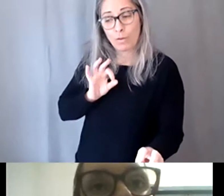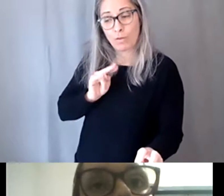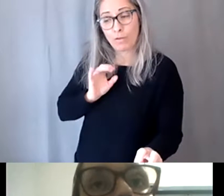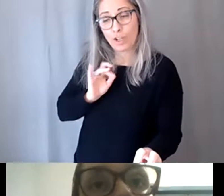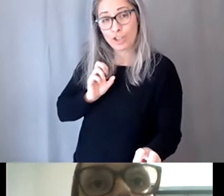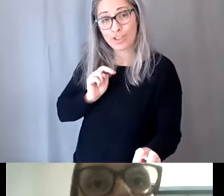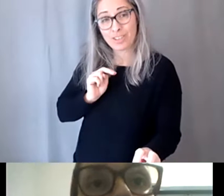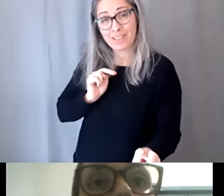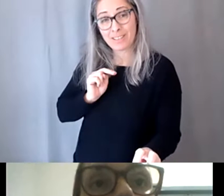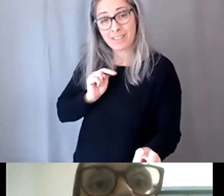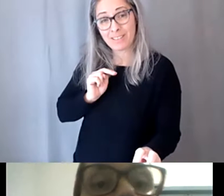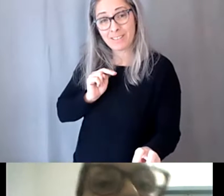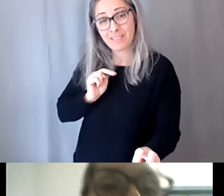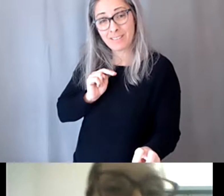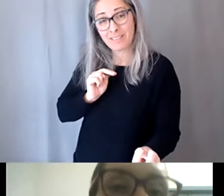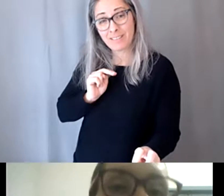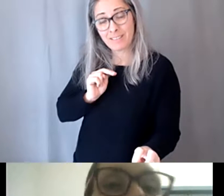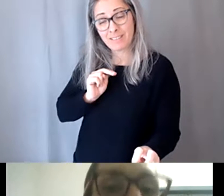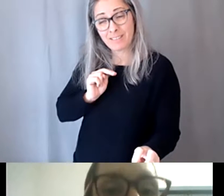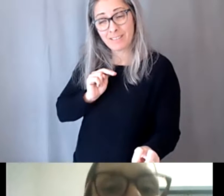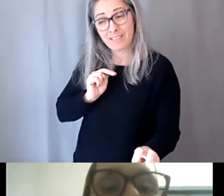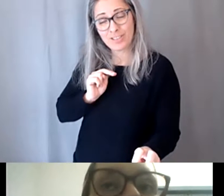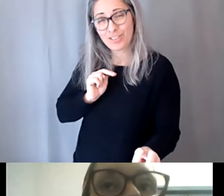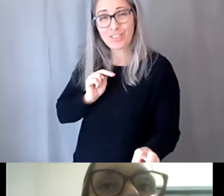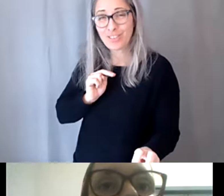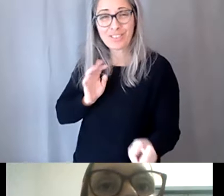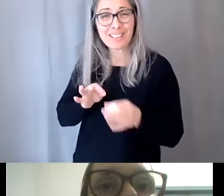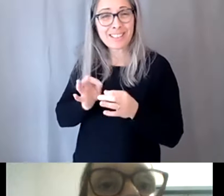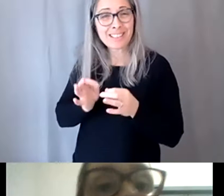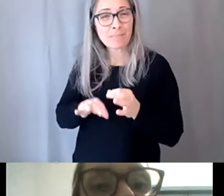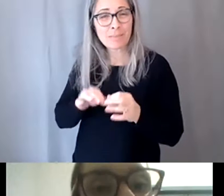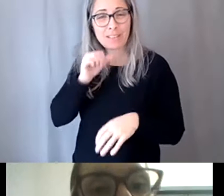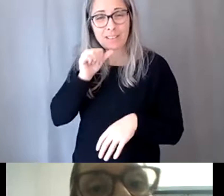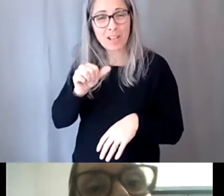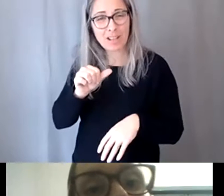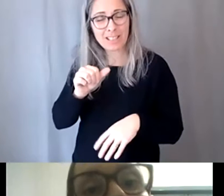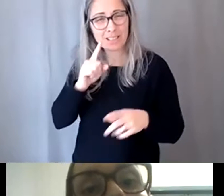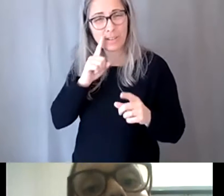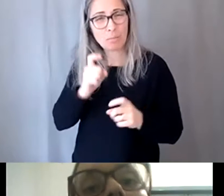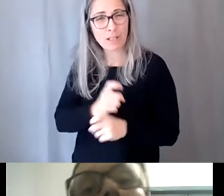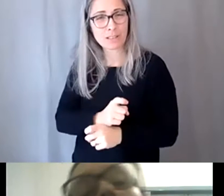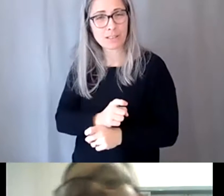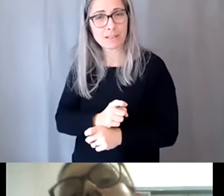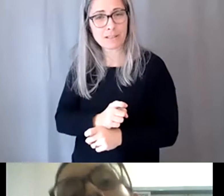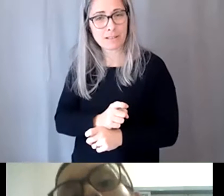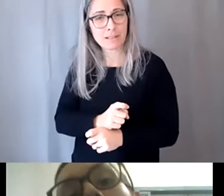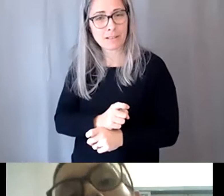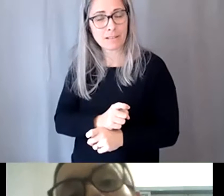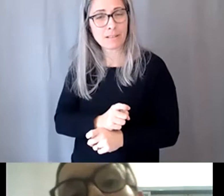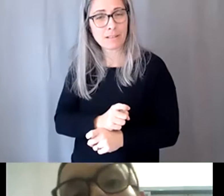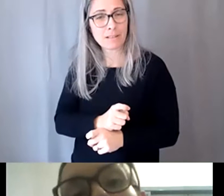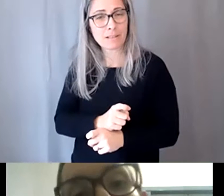complex for a model of disability that are much more linear